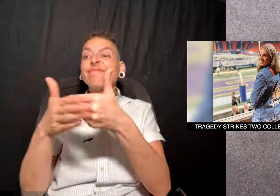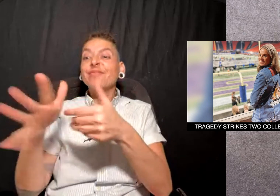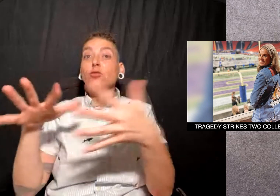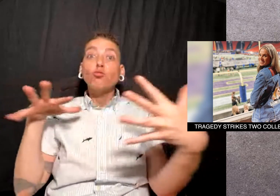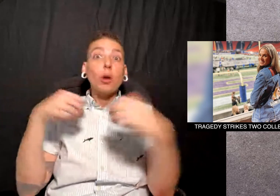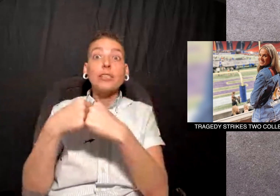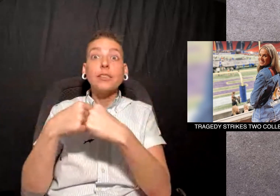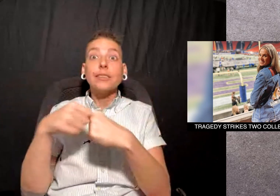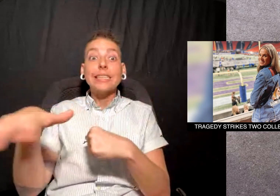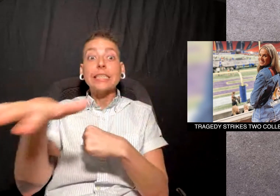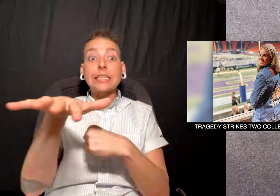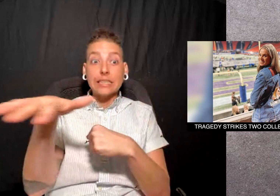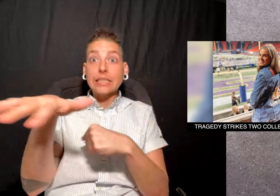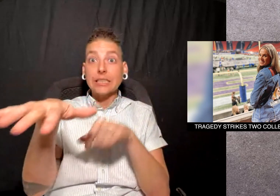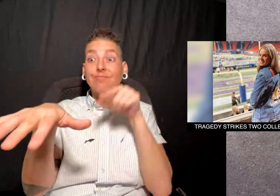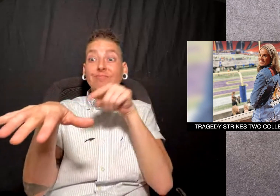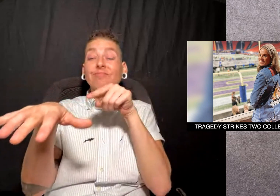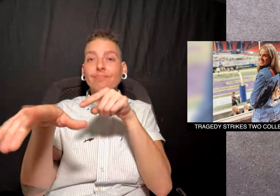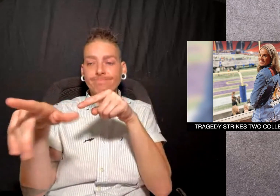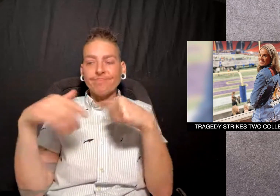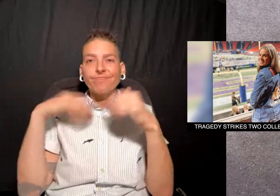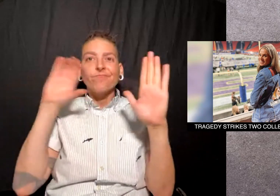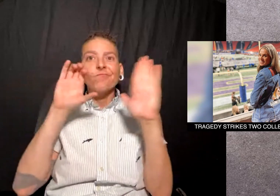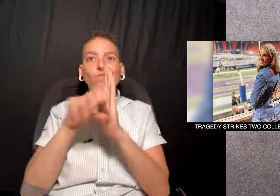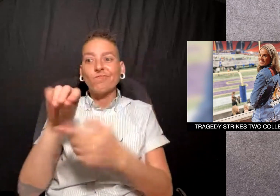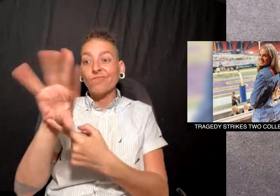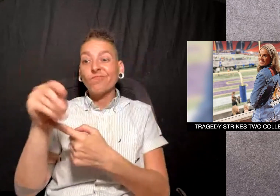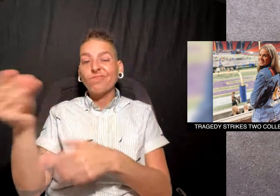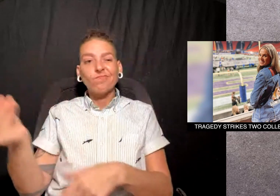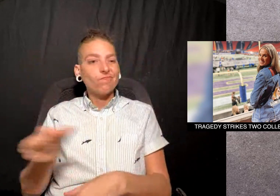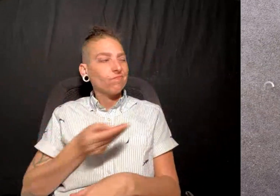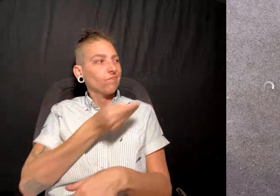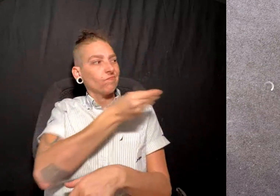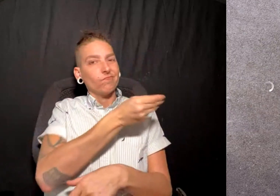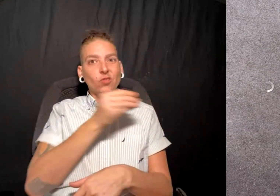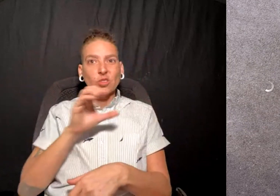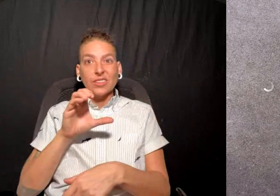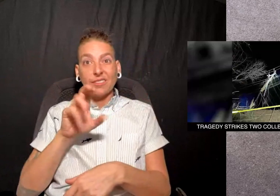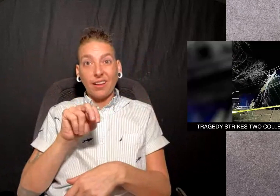residents who live near the crash scene provided these photos to CNN